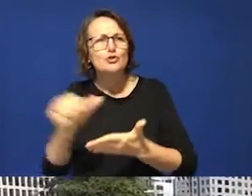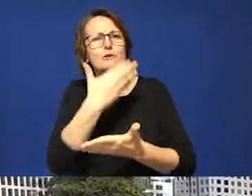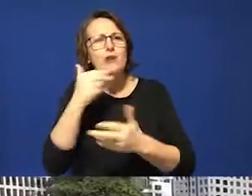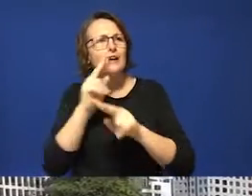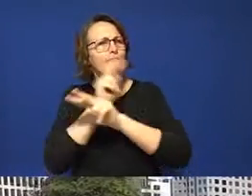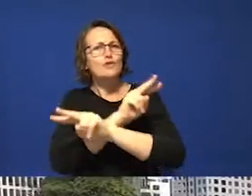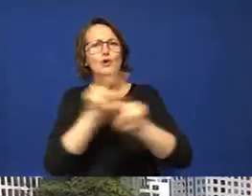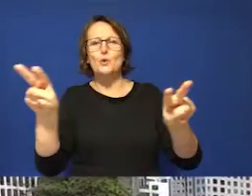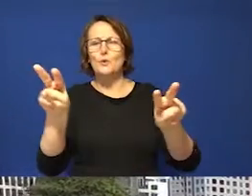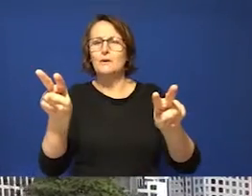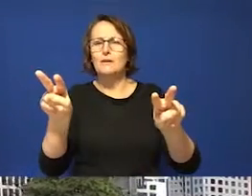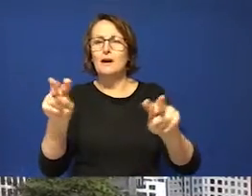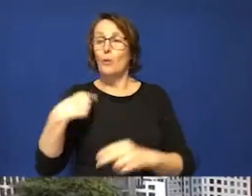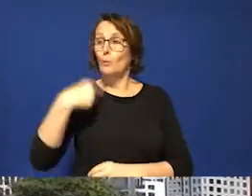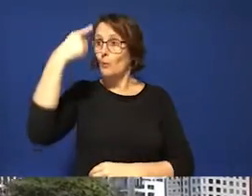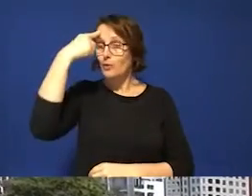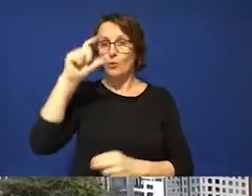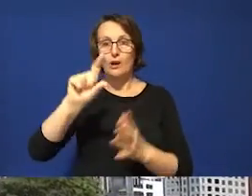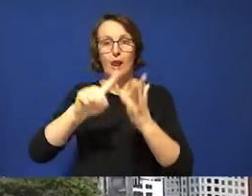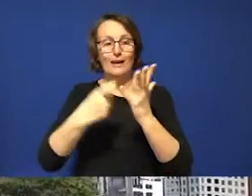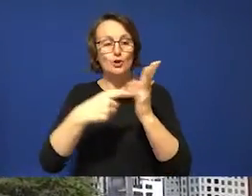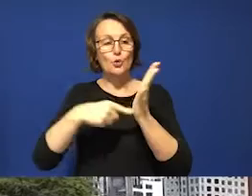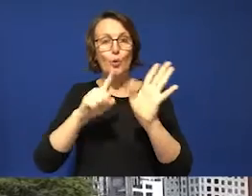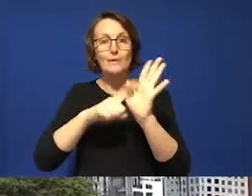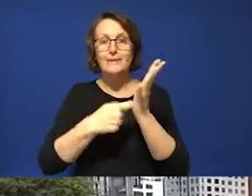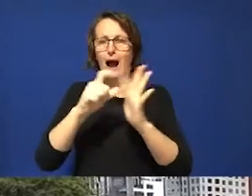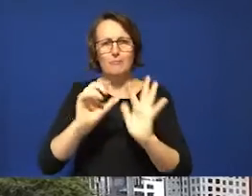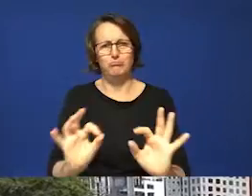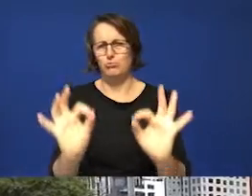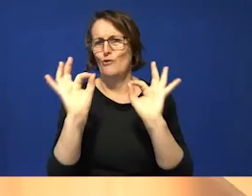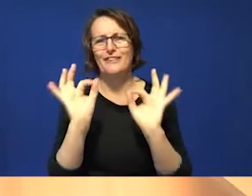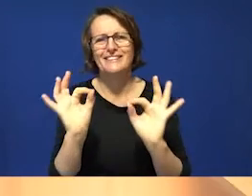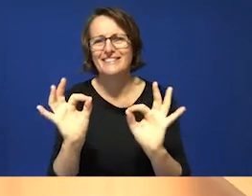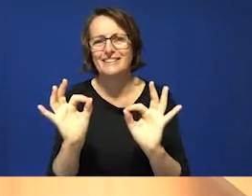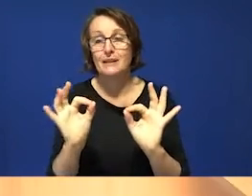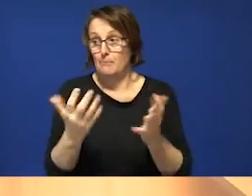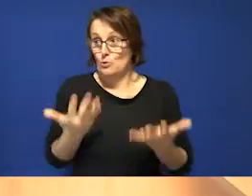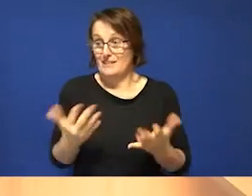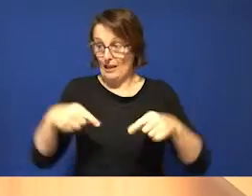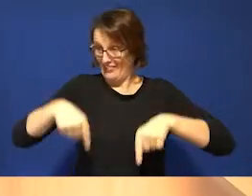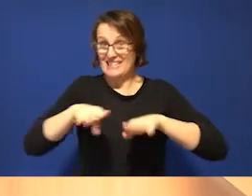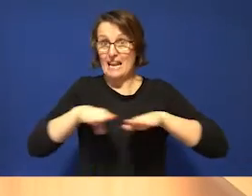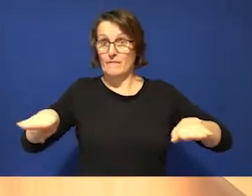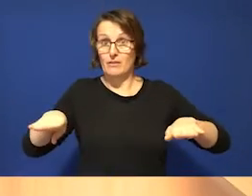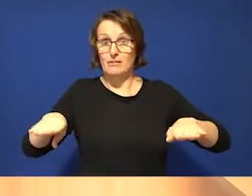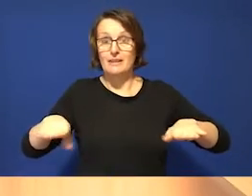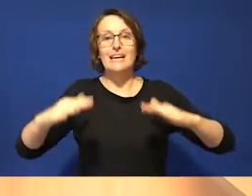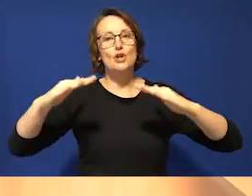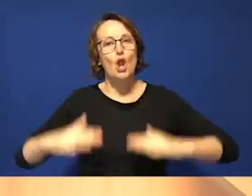of the annular courtyard is the perfect architectural model because the level we are at the moment is in the lower courtyard.